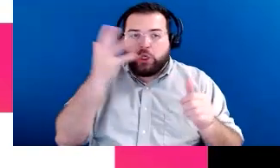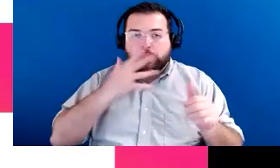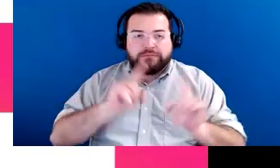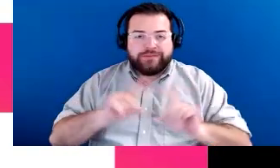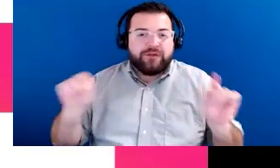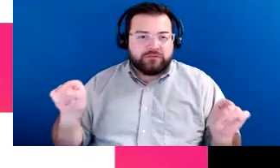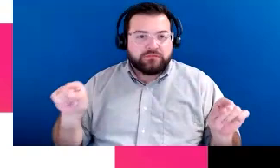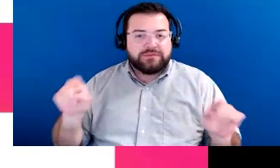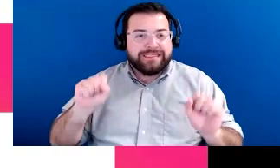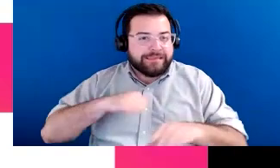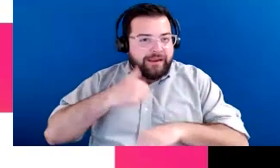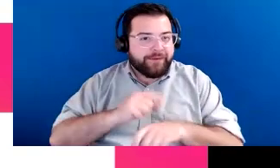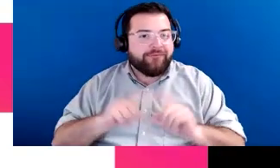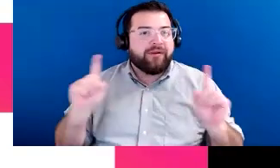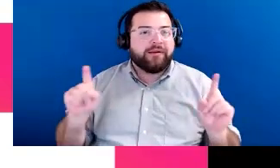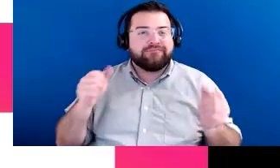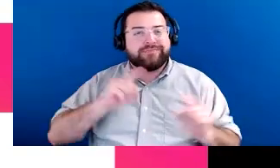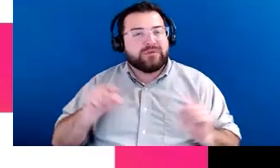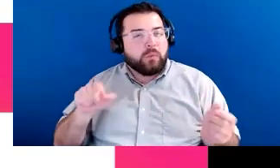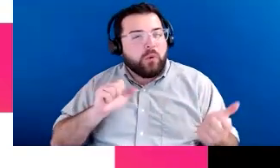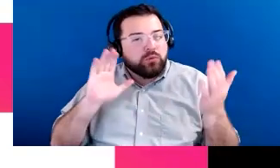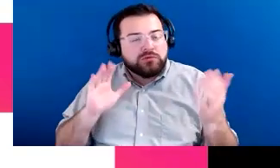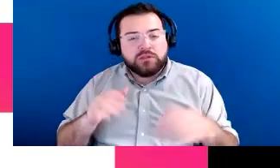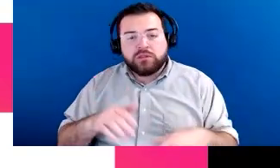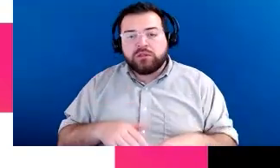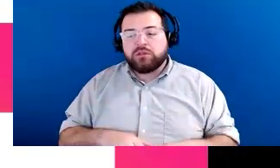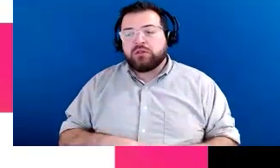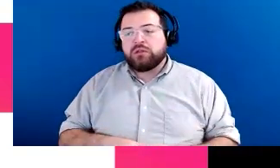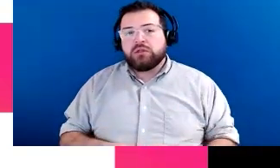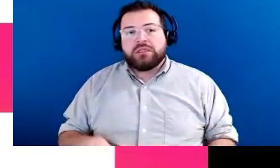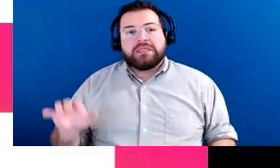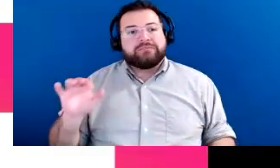And, you know, if it falls under the,